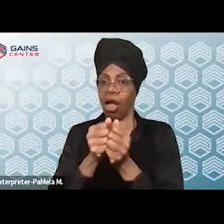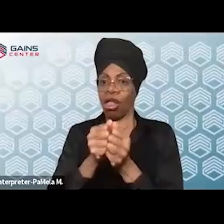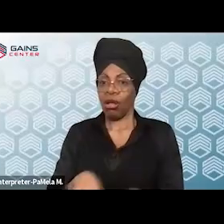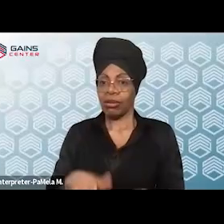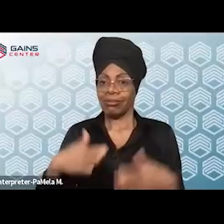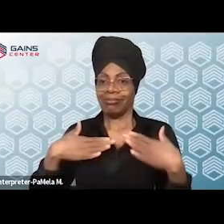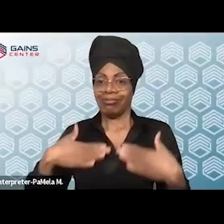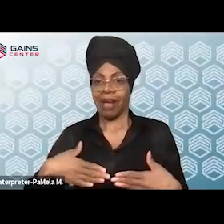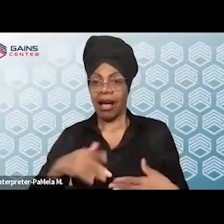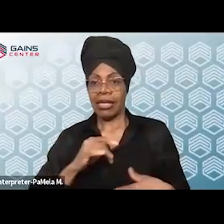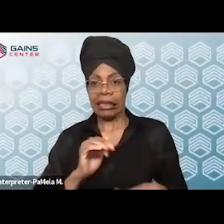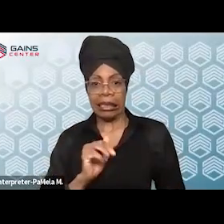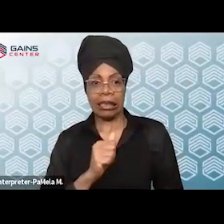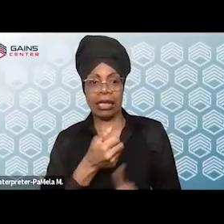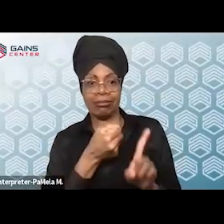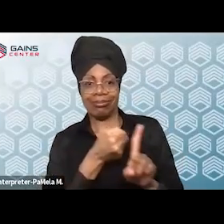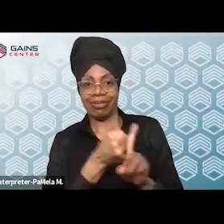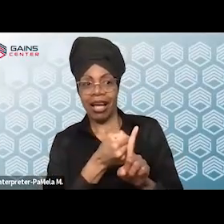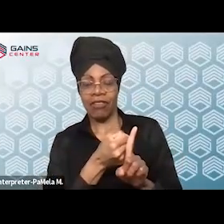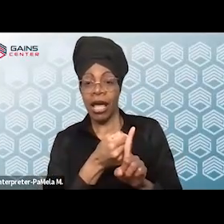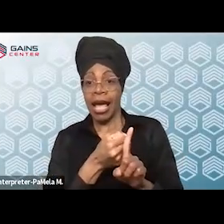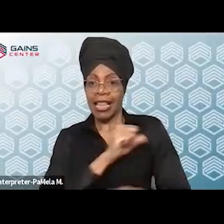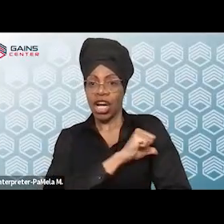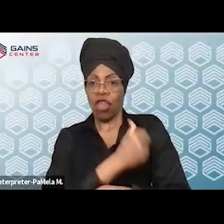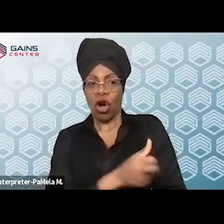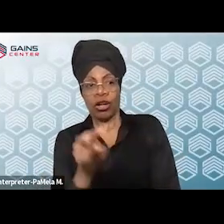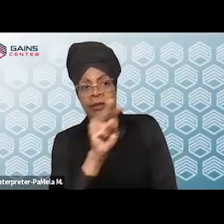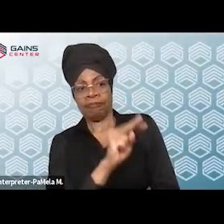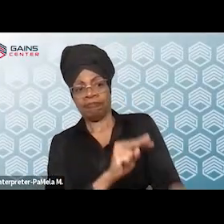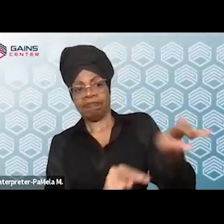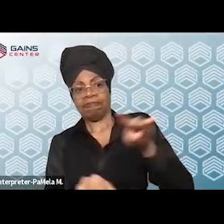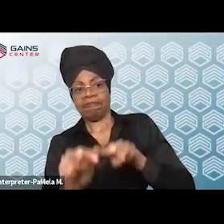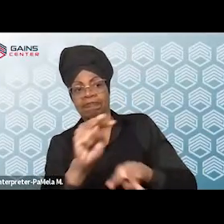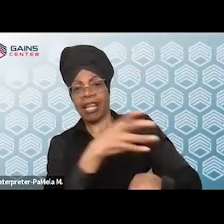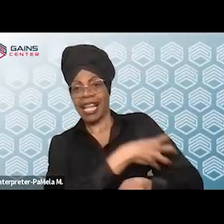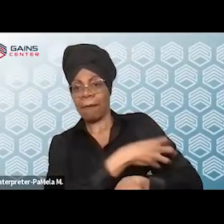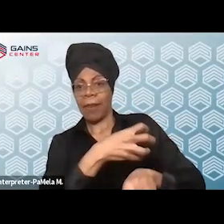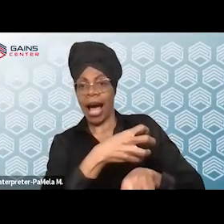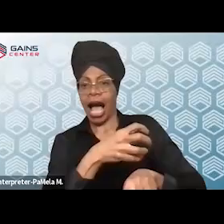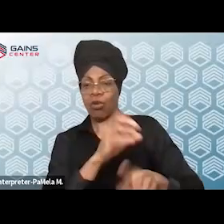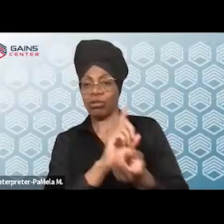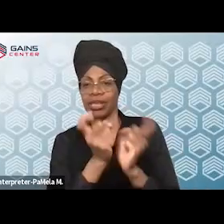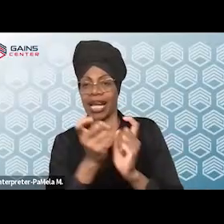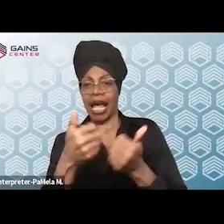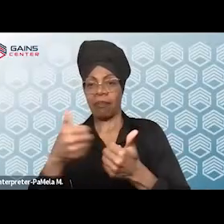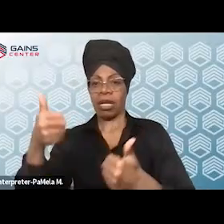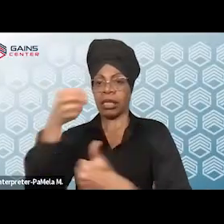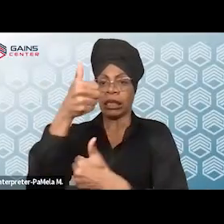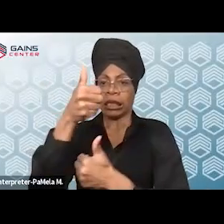them being watched by an authority figure, and that power dynamic in a confined space